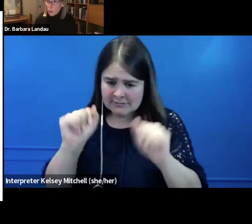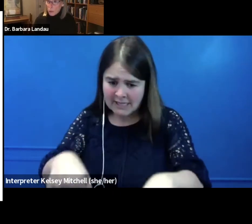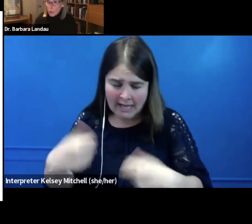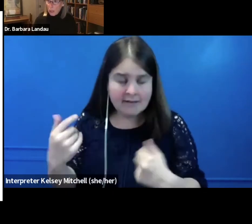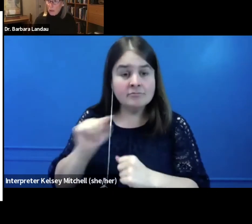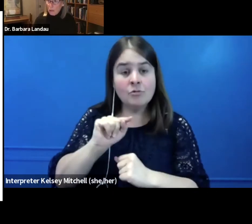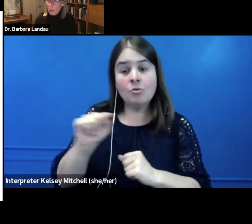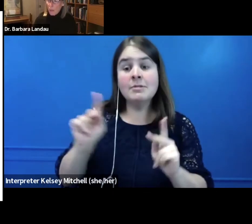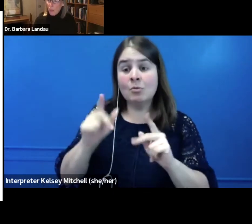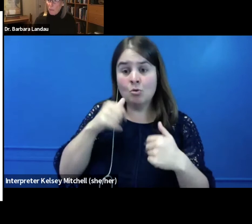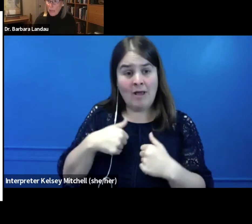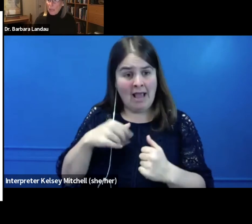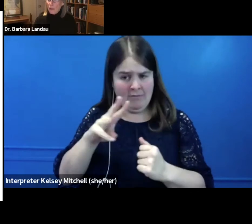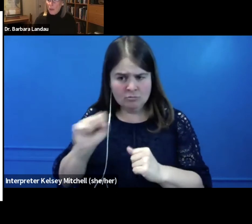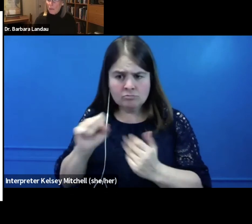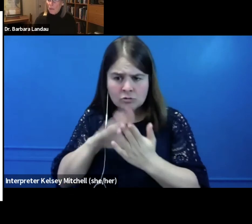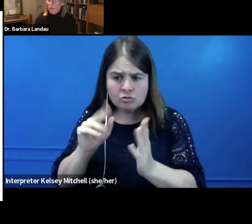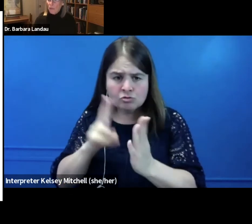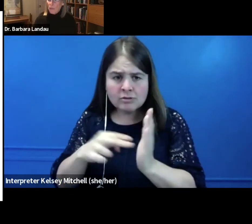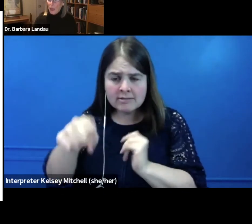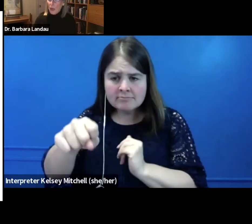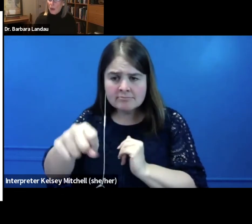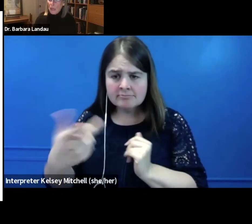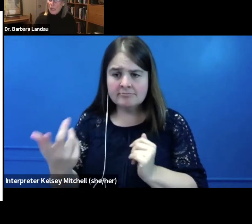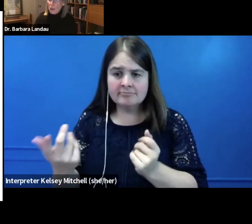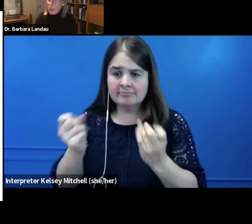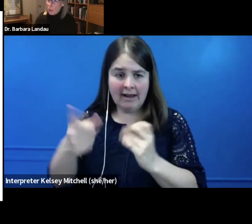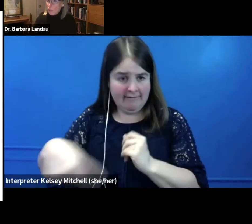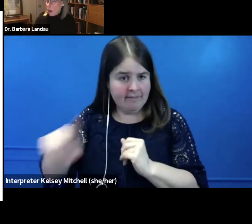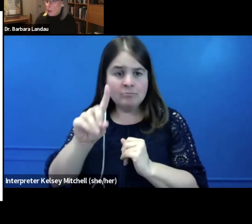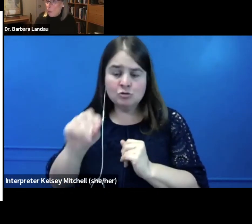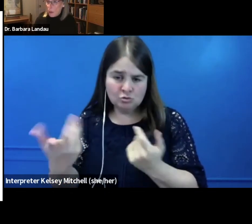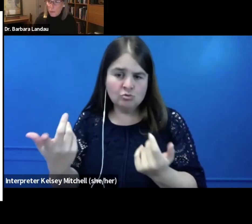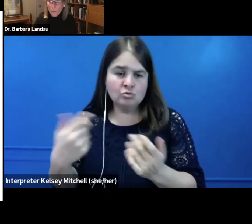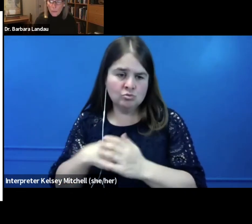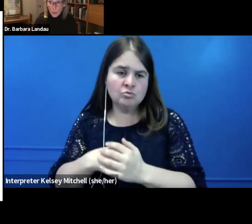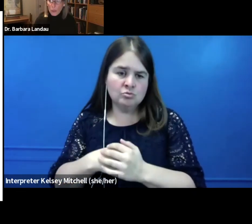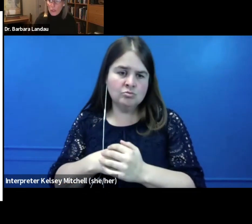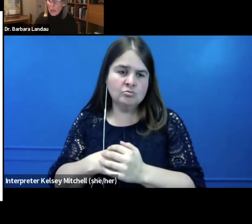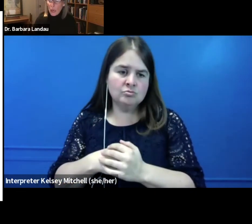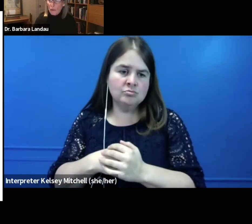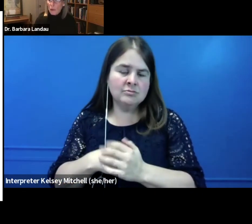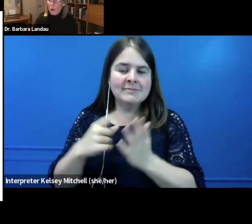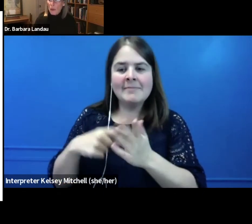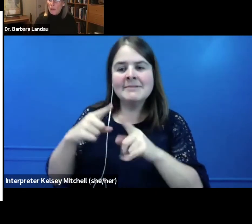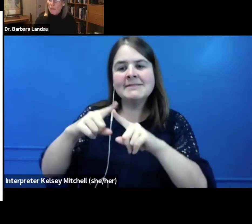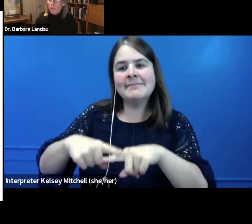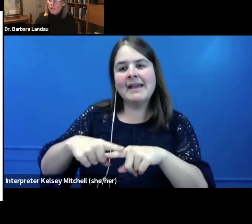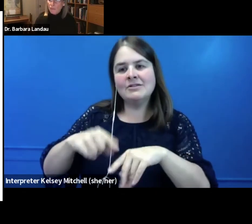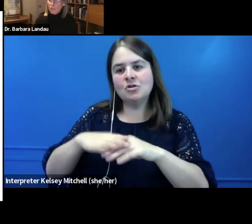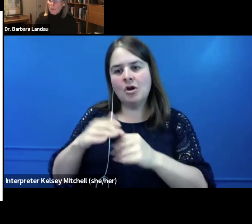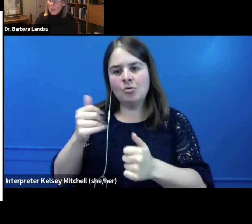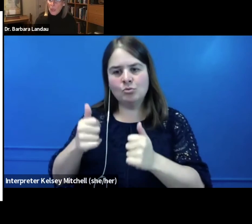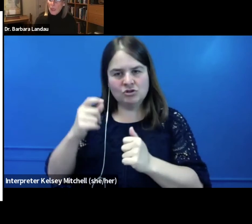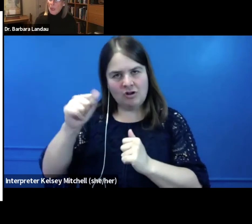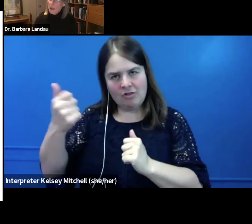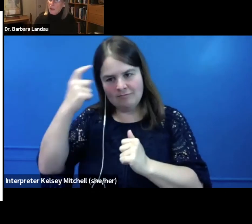to read many of them um it depends in part on